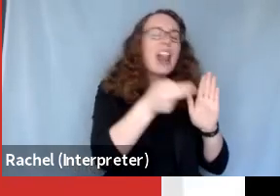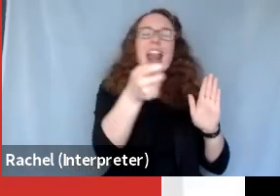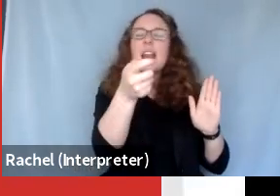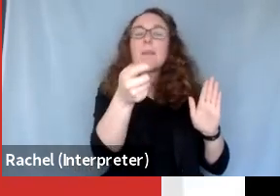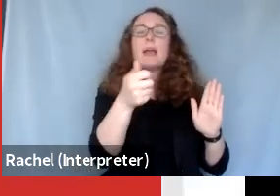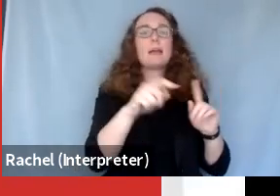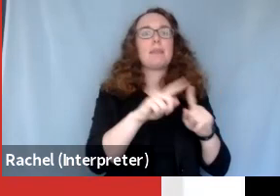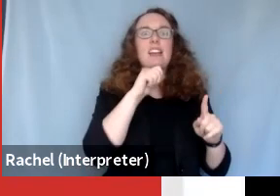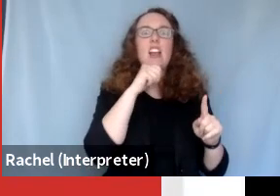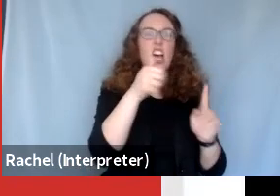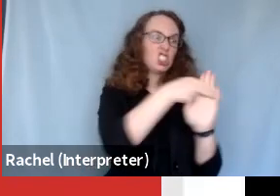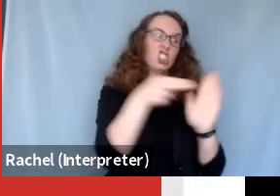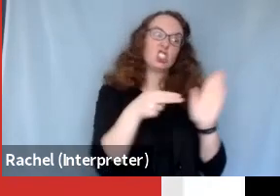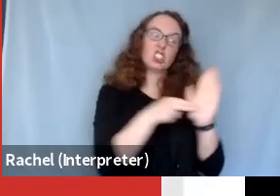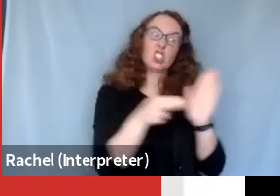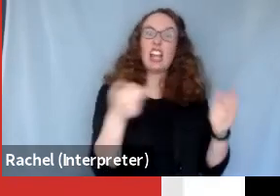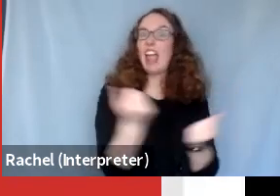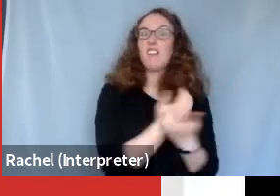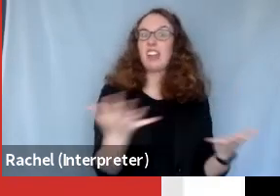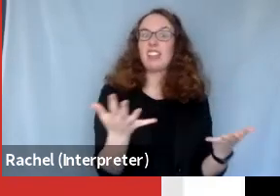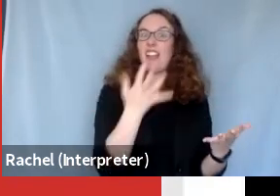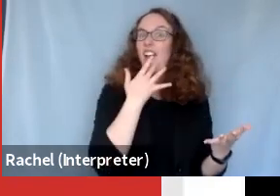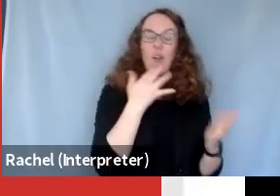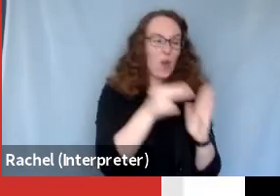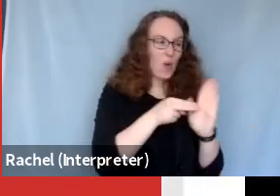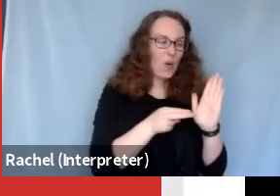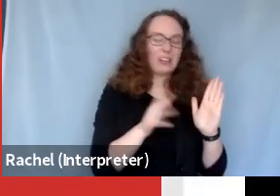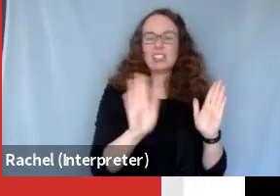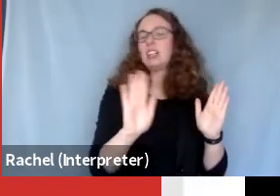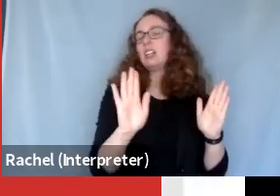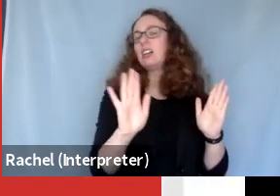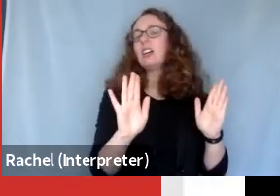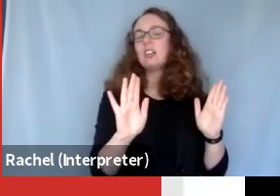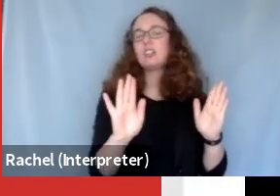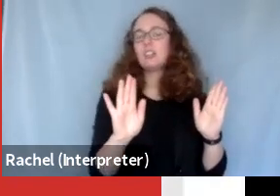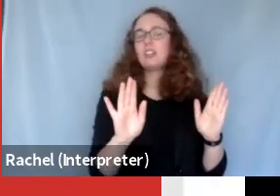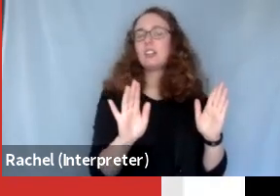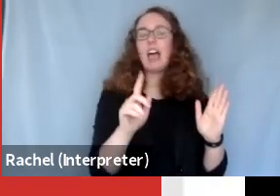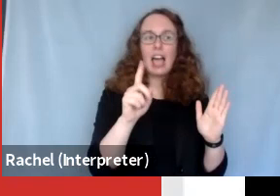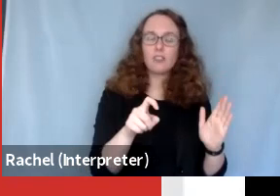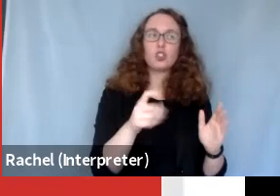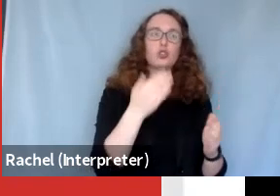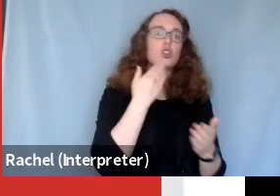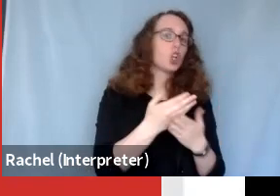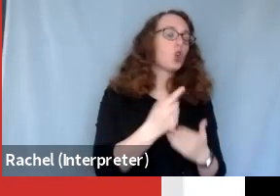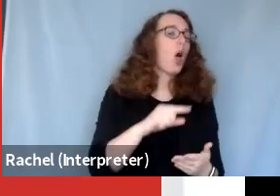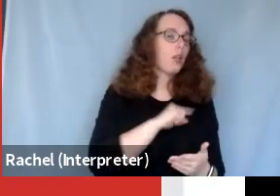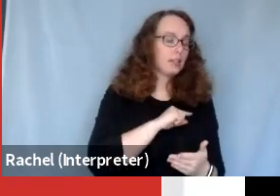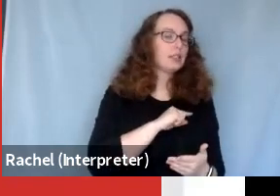word, so there has to be qualifiers before we take them back, and it has to be in really good usable